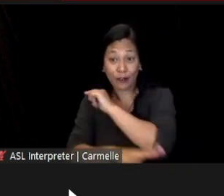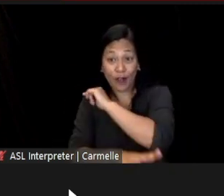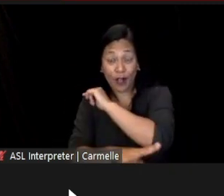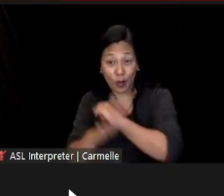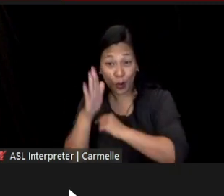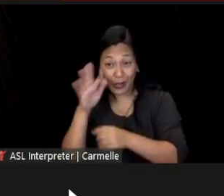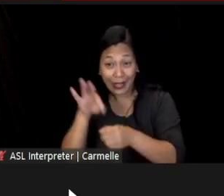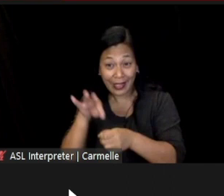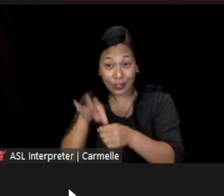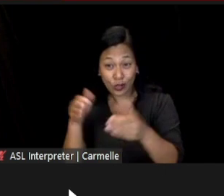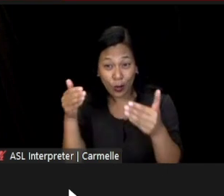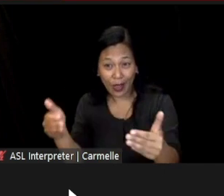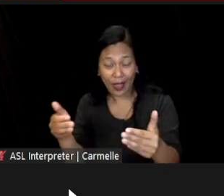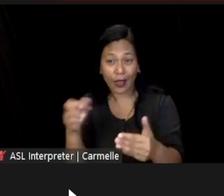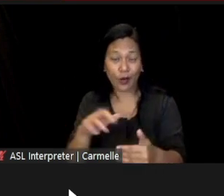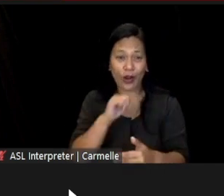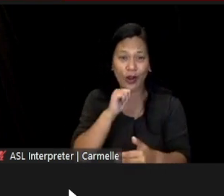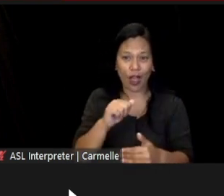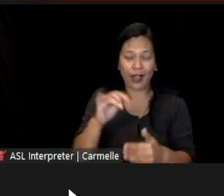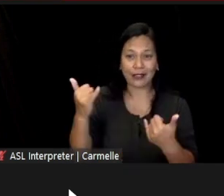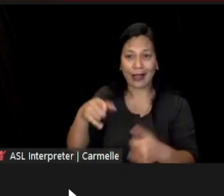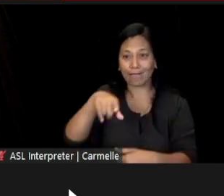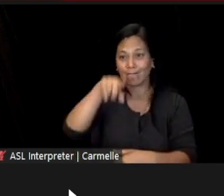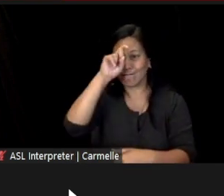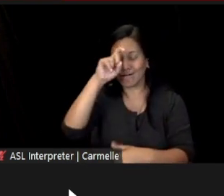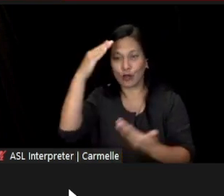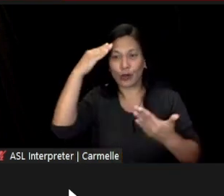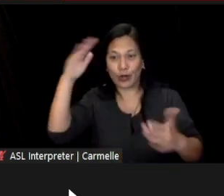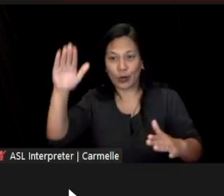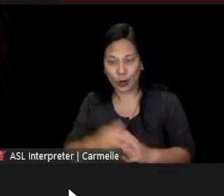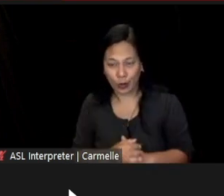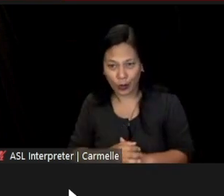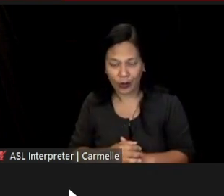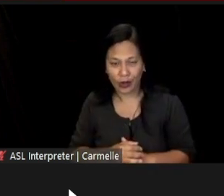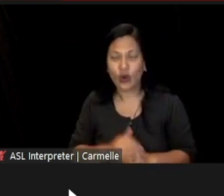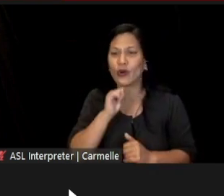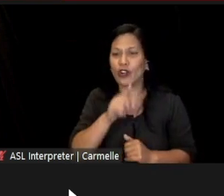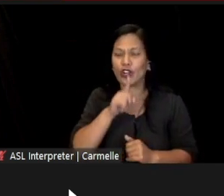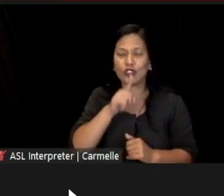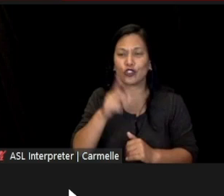But I would say right now I would, that's a big asterisk in the sense of, we are not sure the trajectory